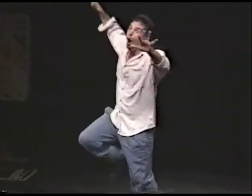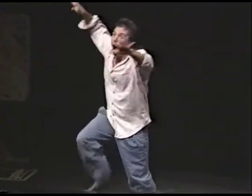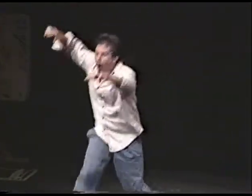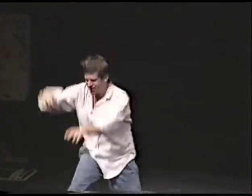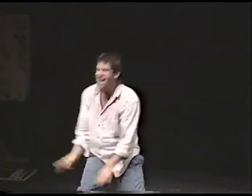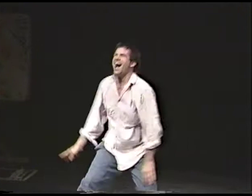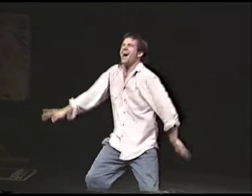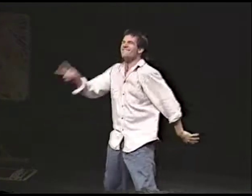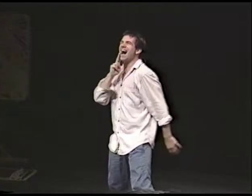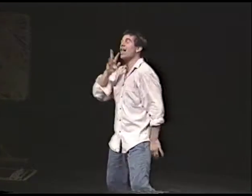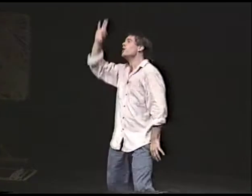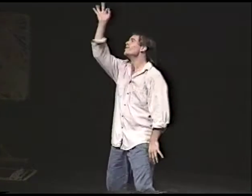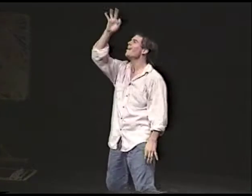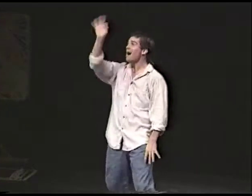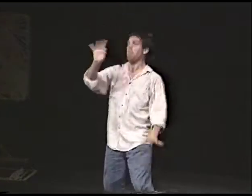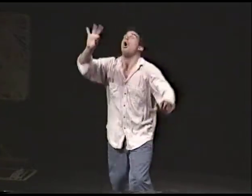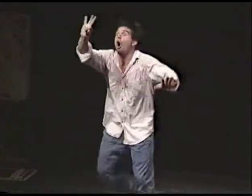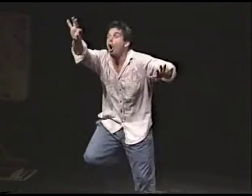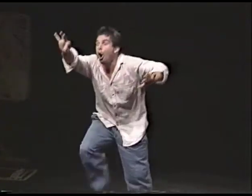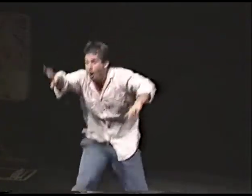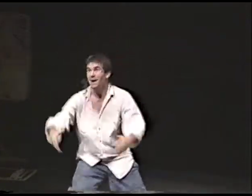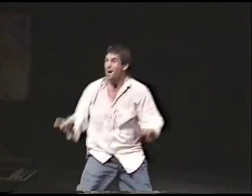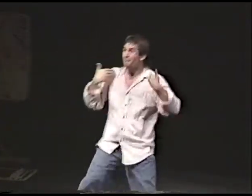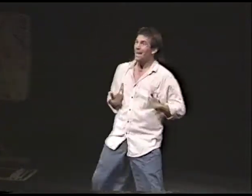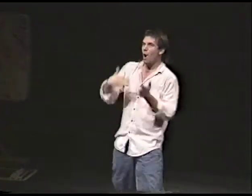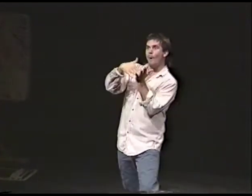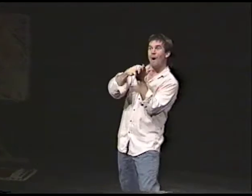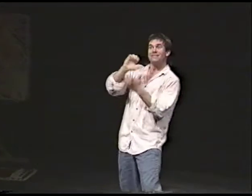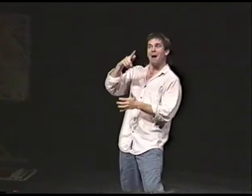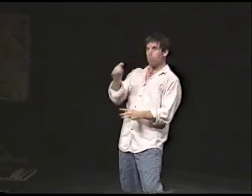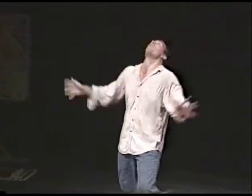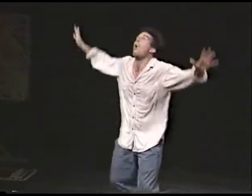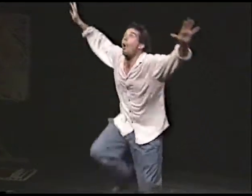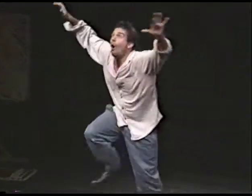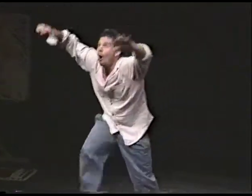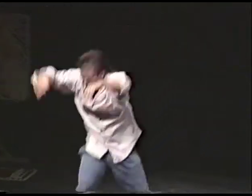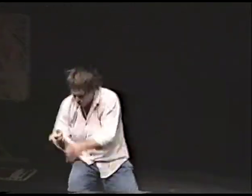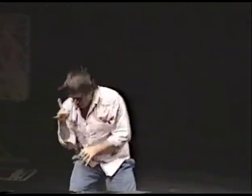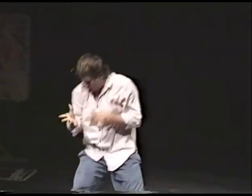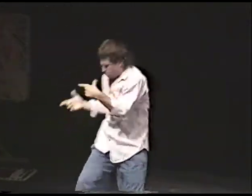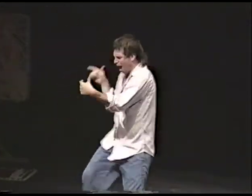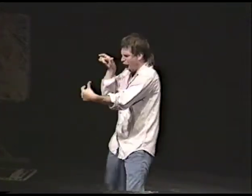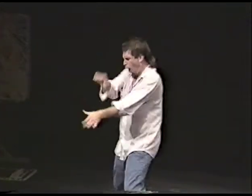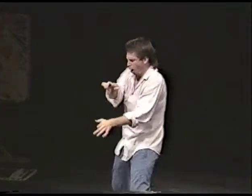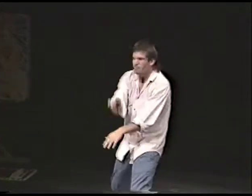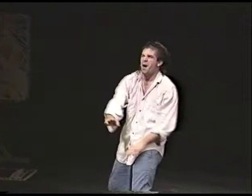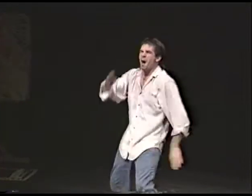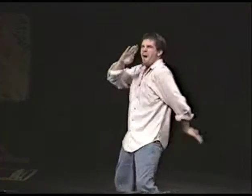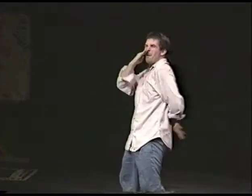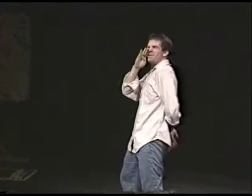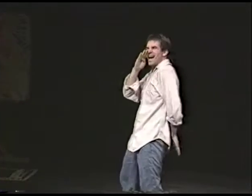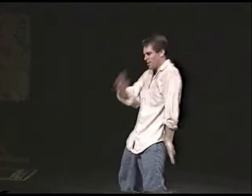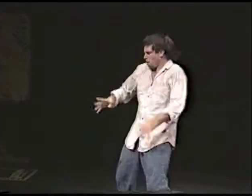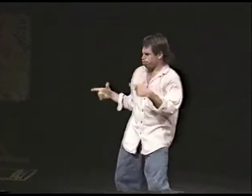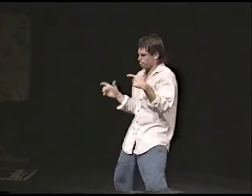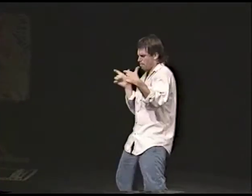Debbie Rennie-- chocolate-- into the water. Valley following a snowflake into the water. Peter Cook, weak spot into the water.